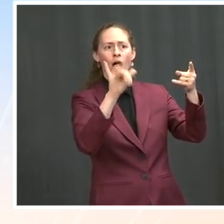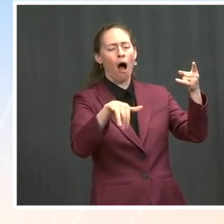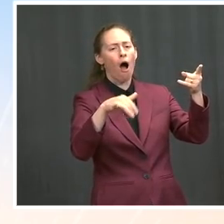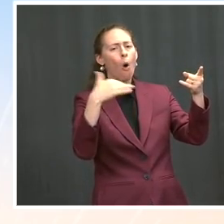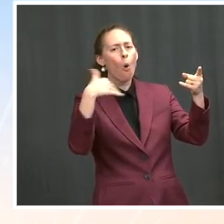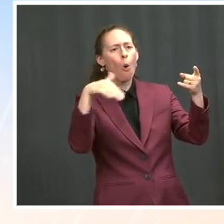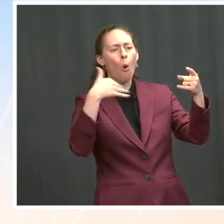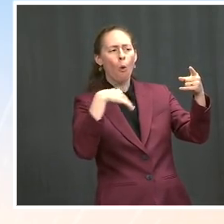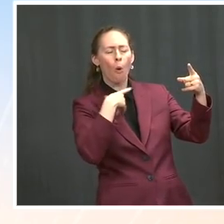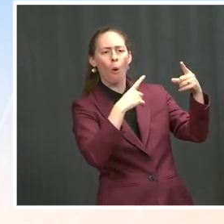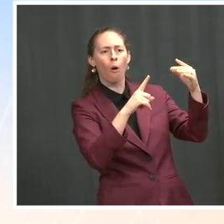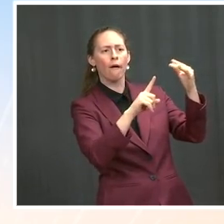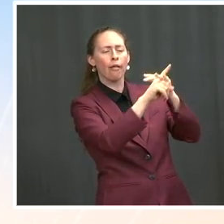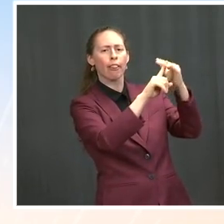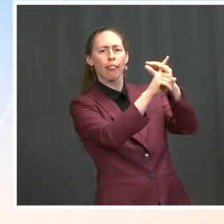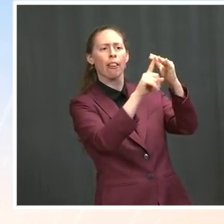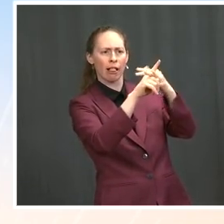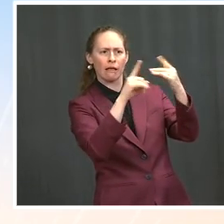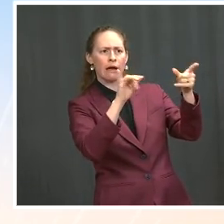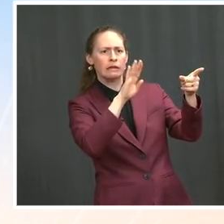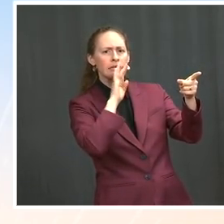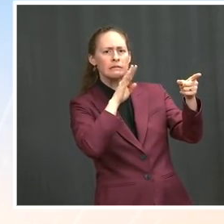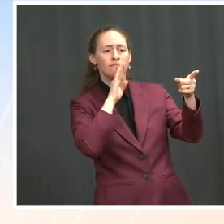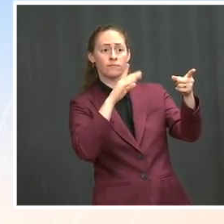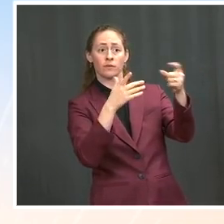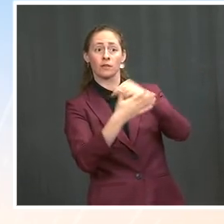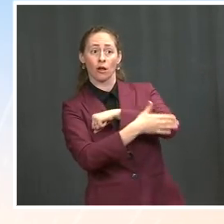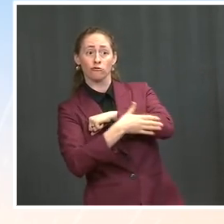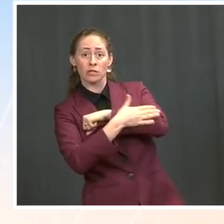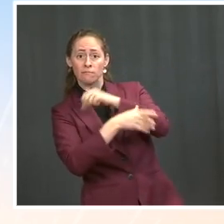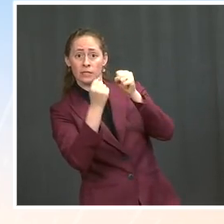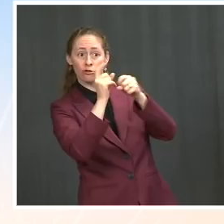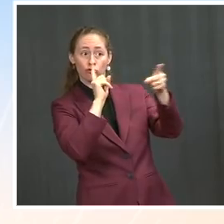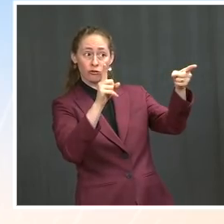we need to ensure that there's -- safety and regulatory information is shared.